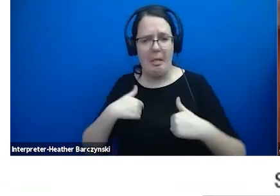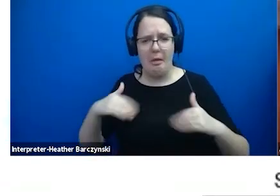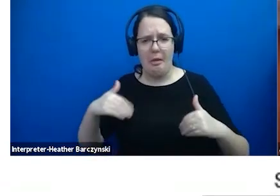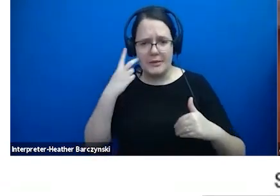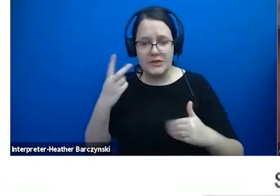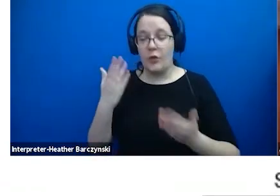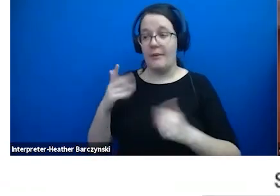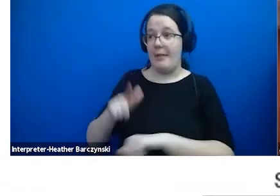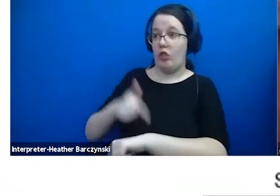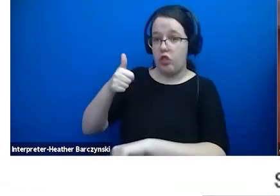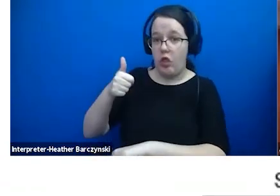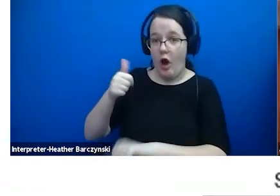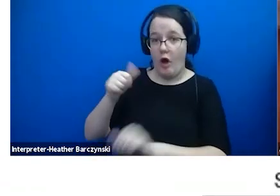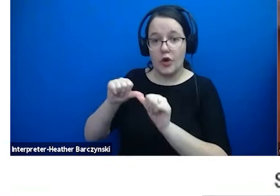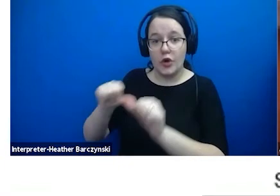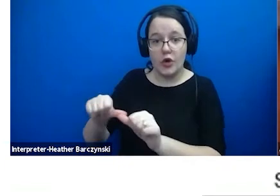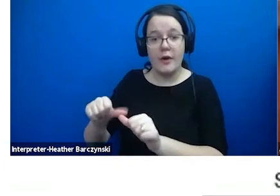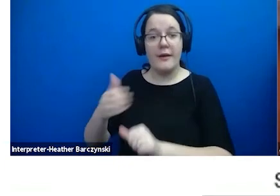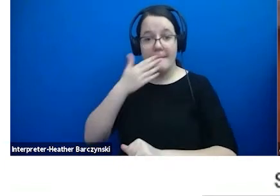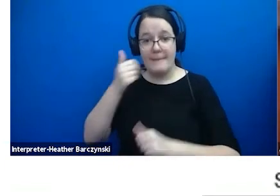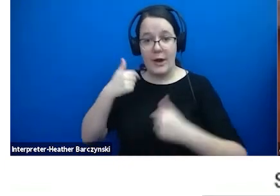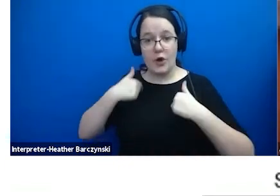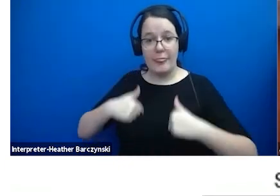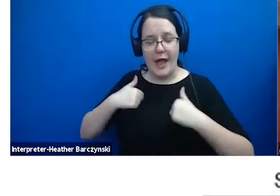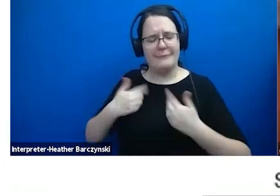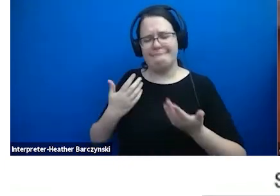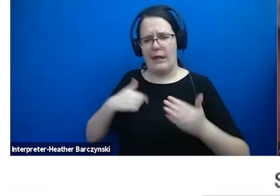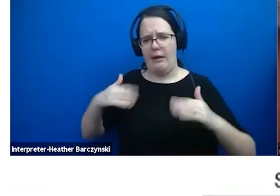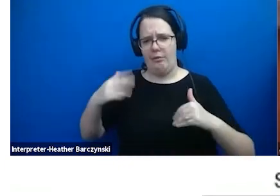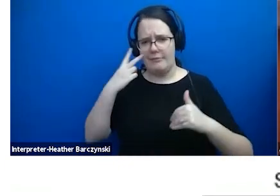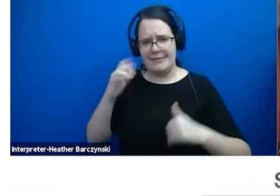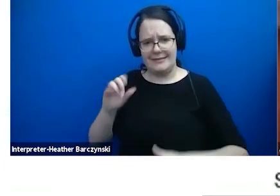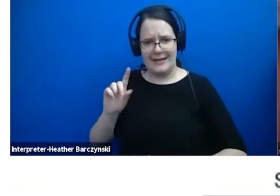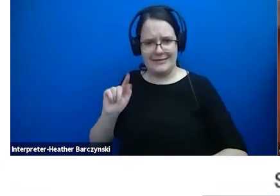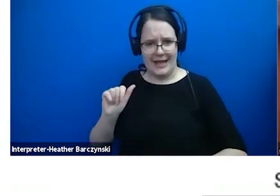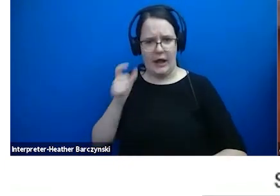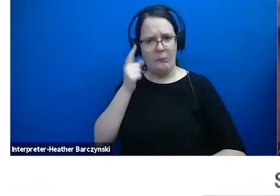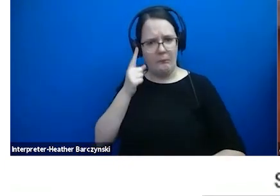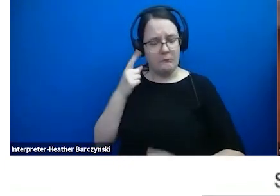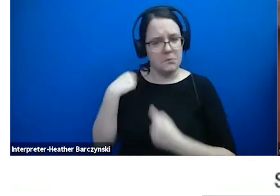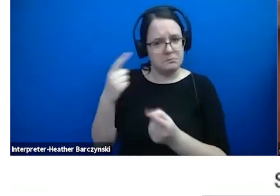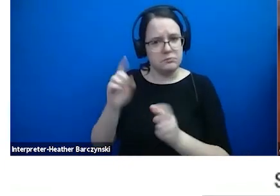um or better in upper airways but those data those experiments are being done next slide